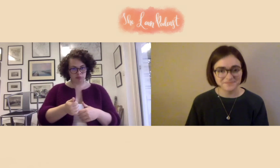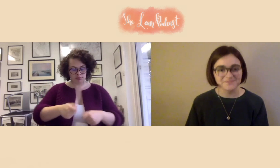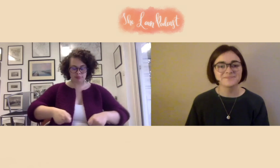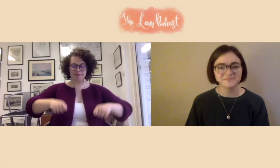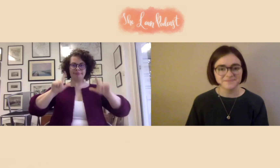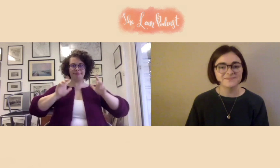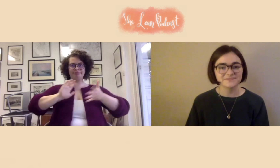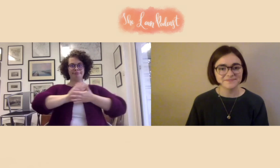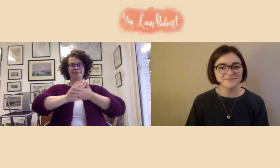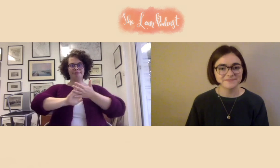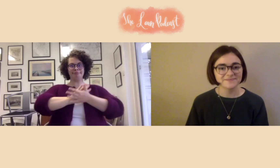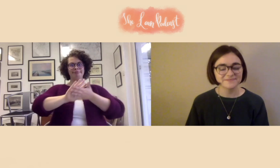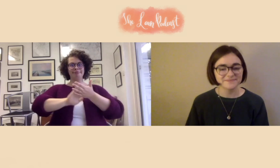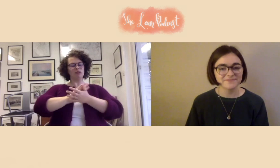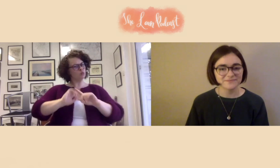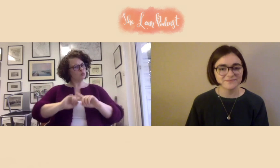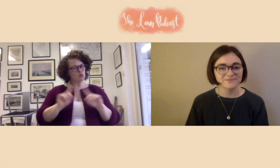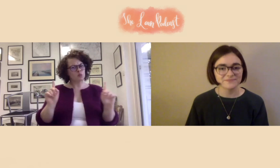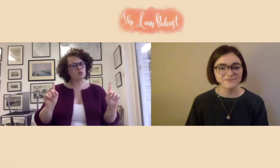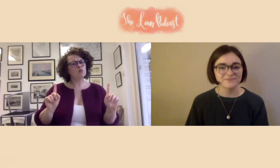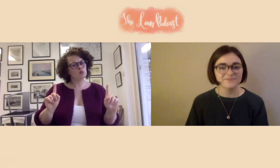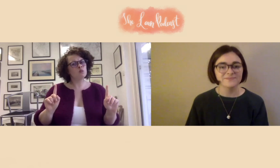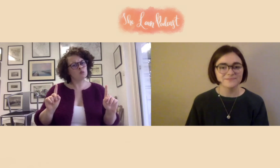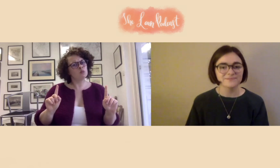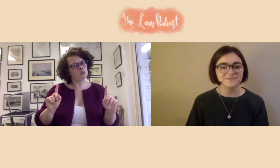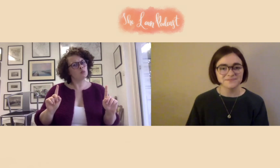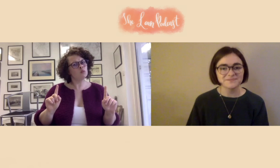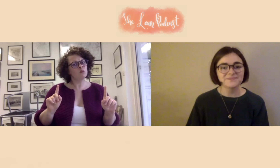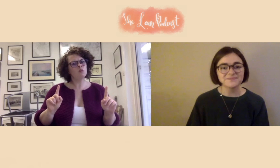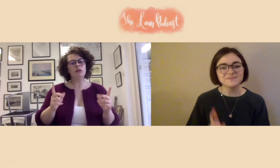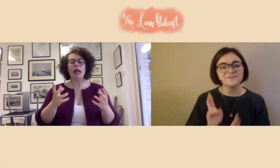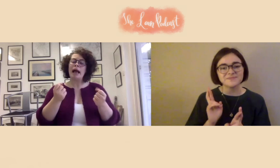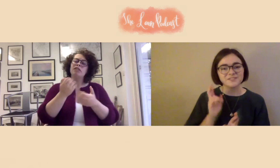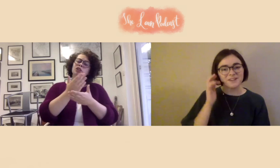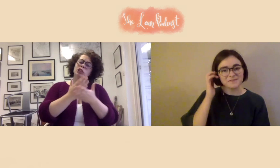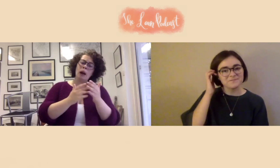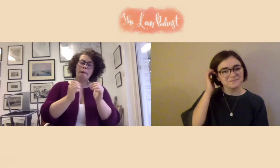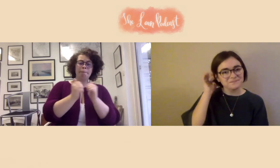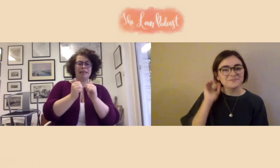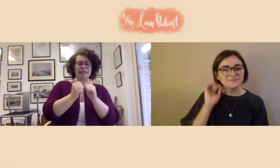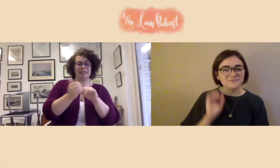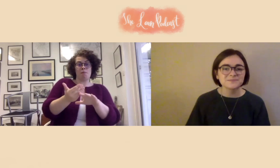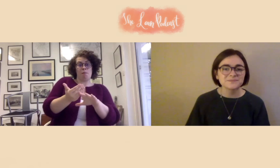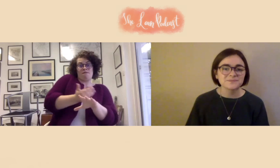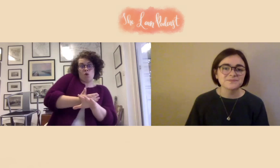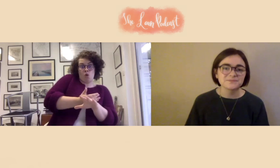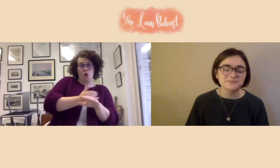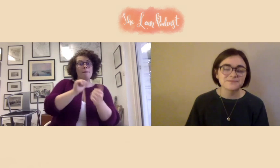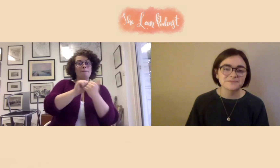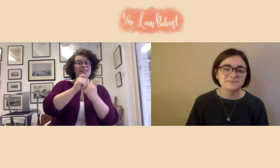The computer turns on your work and then it turns off. I know you have some tech meetings in advance,